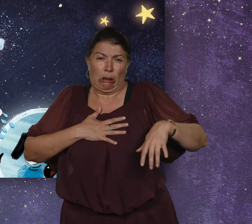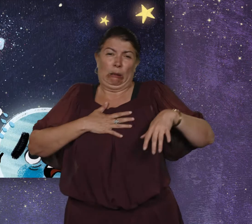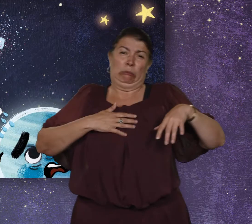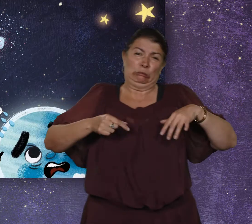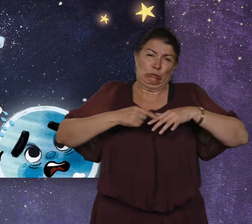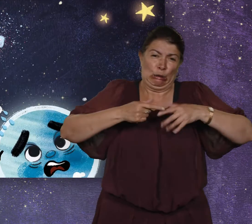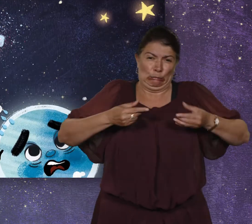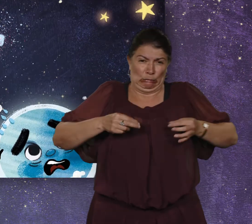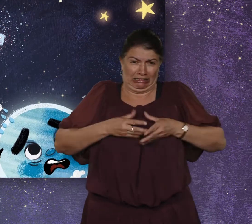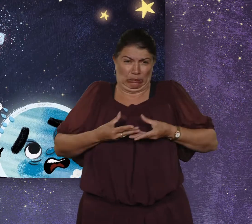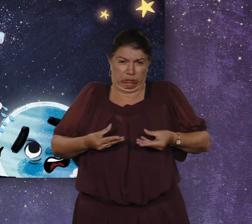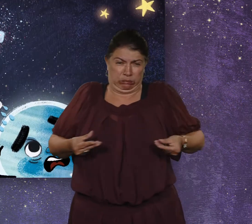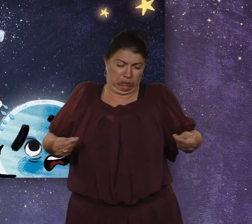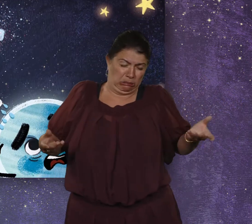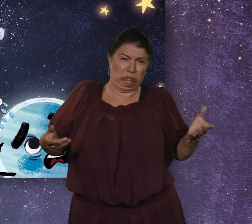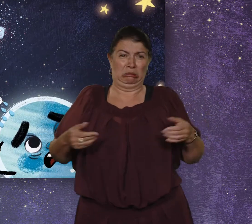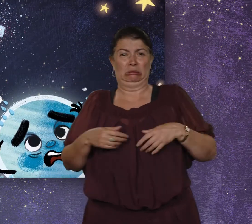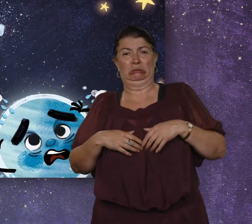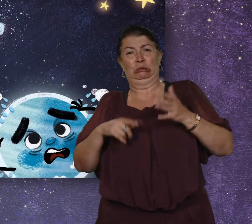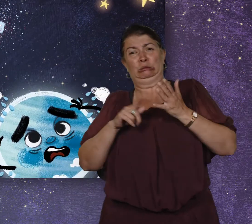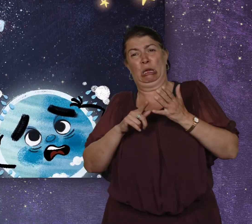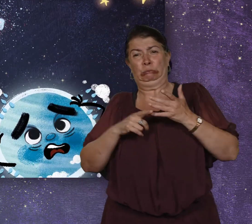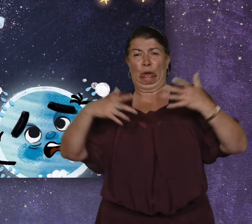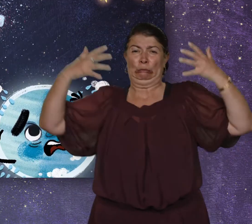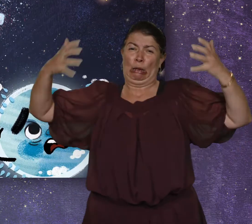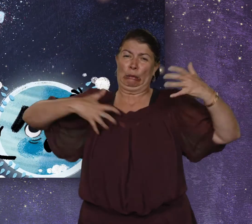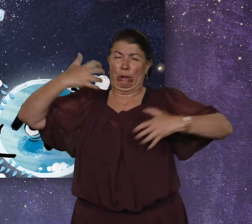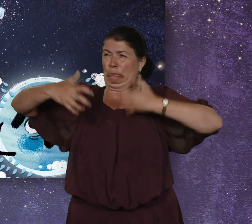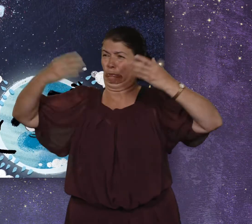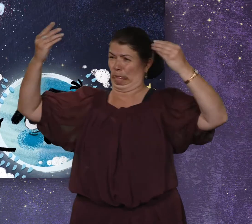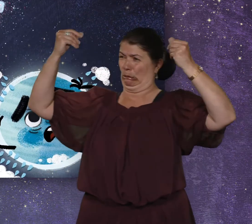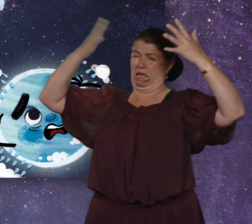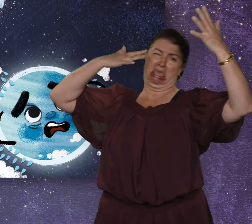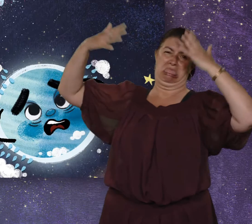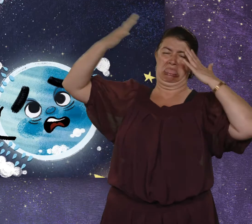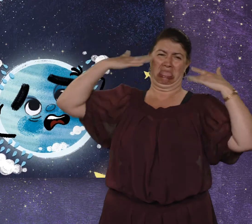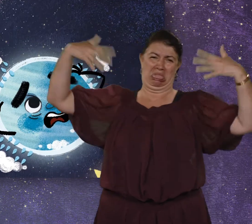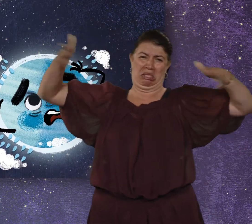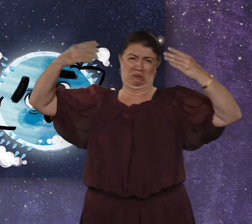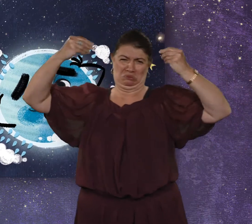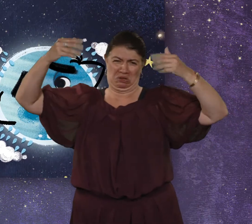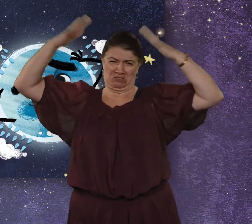rings will all frazzle! And Uranus grumbled, I never complain, but